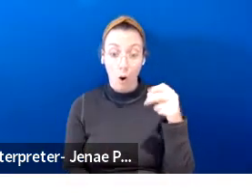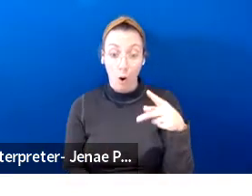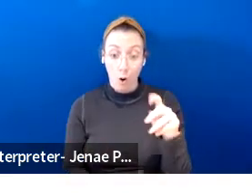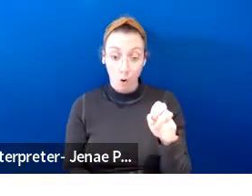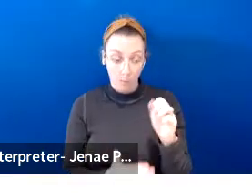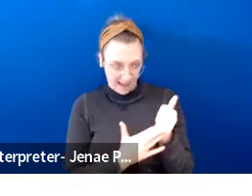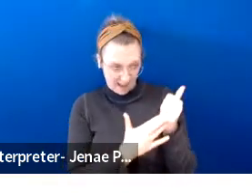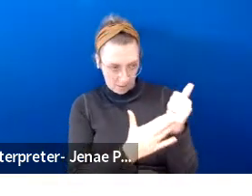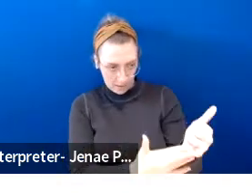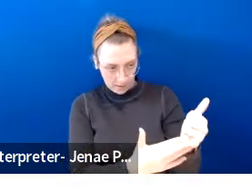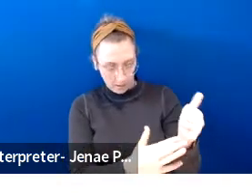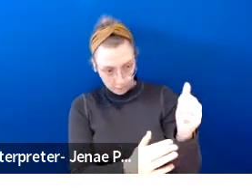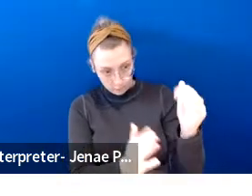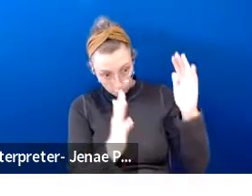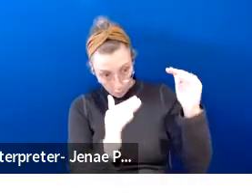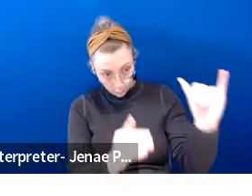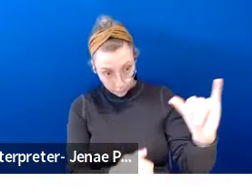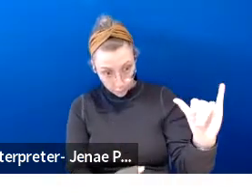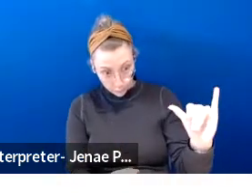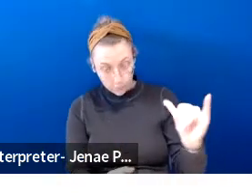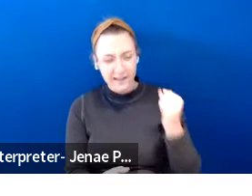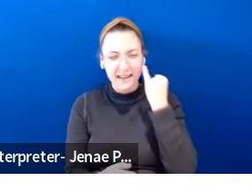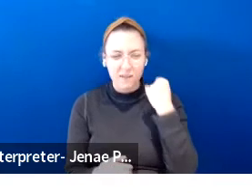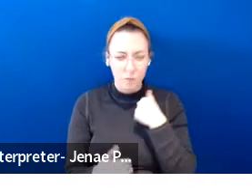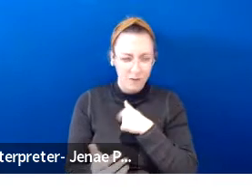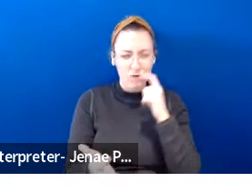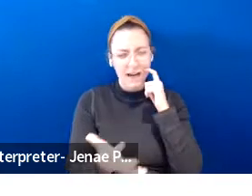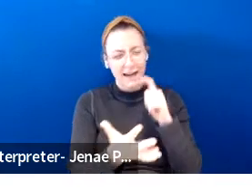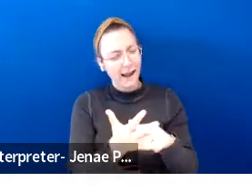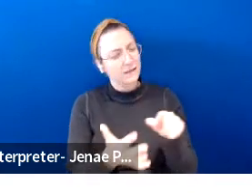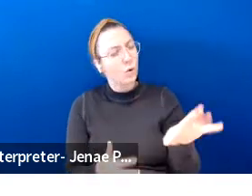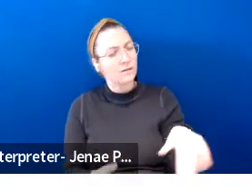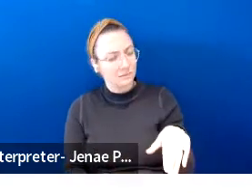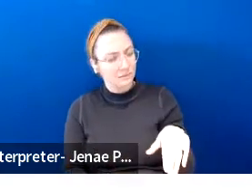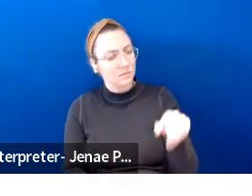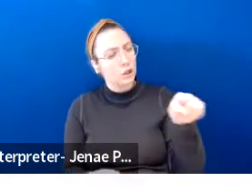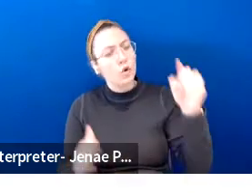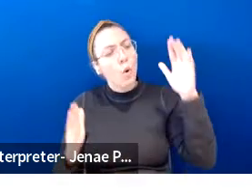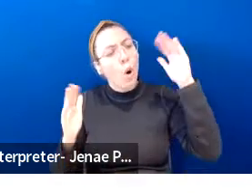if we're recognizing that, if we're asking them questions like, Well, what are you hoping to achieve here at Press?